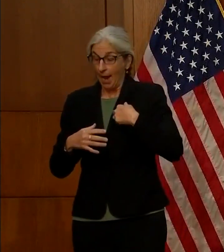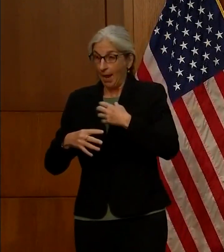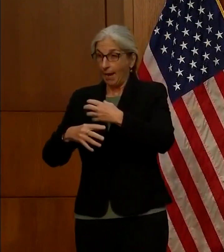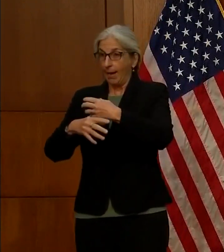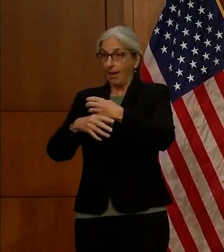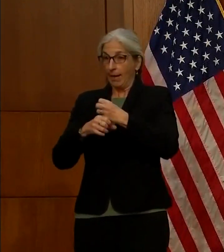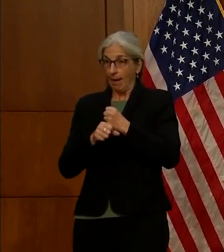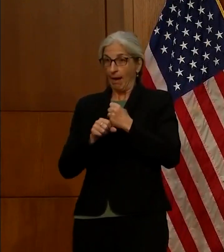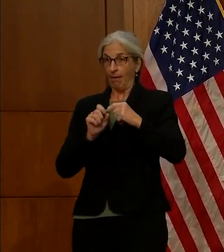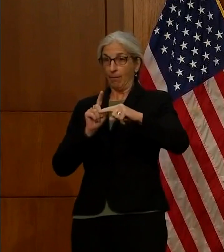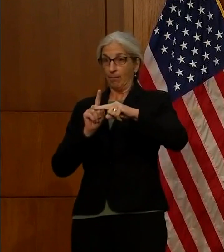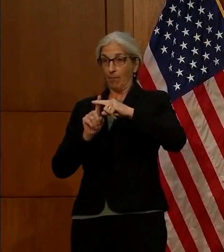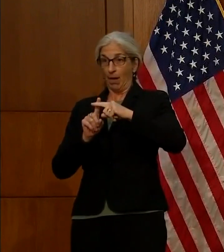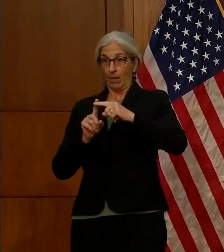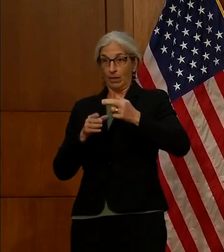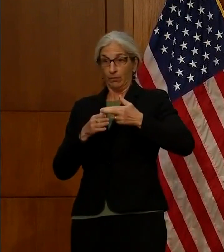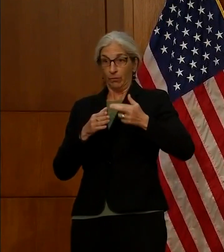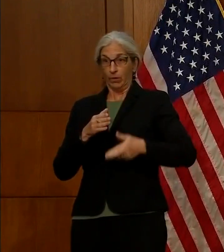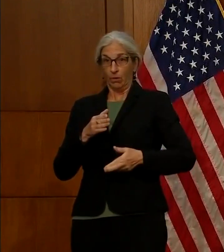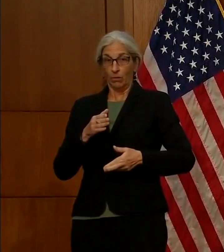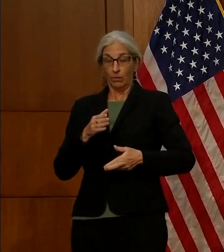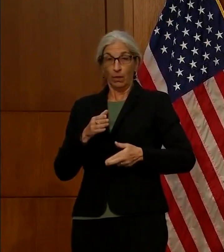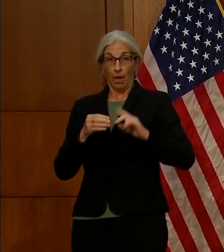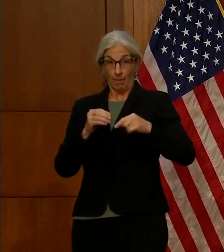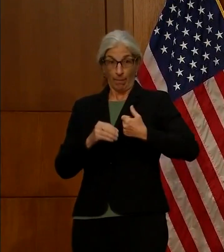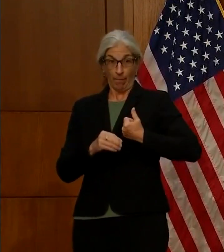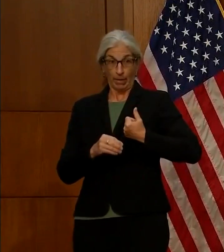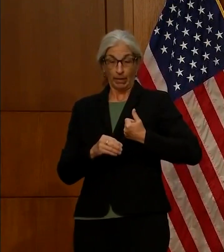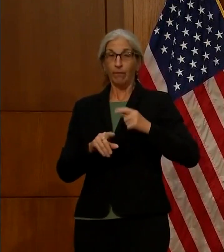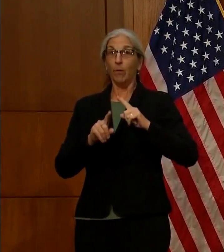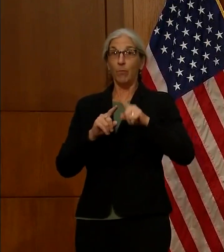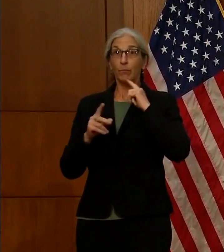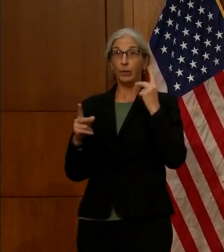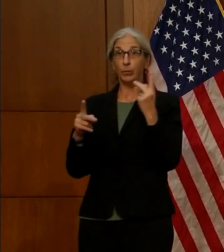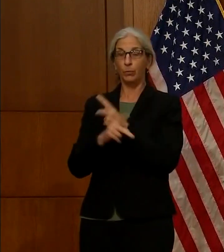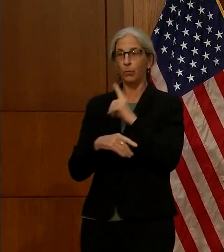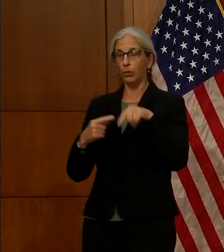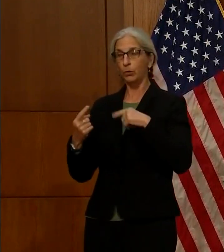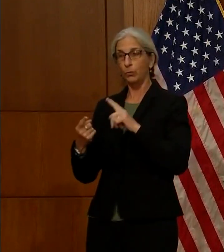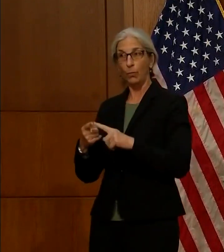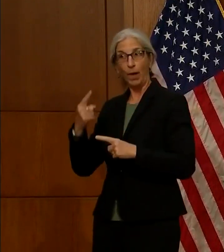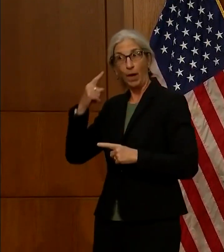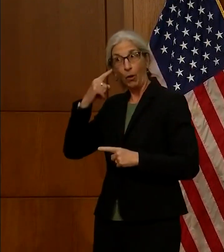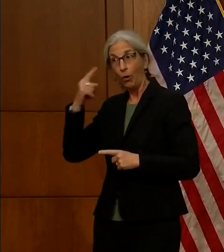BUT TO BE ON THE RECEIVING END OF IT WHEN I HEARD AND EVEN